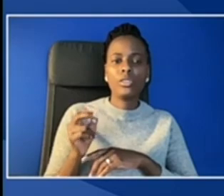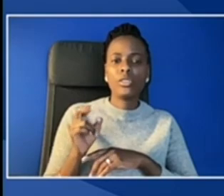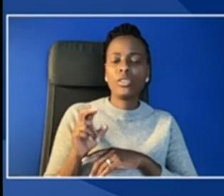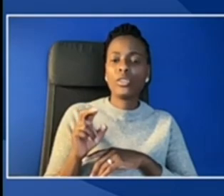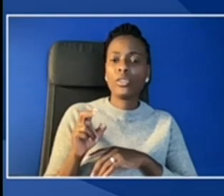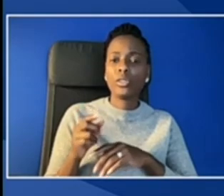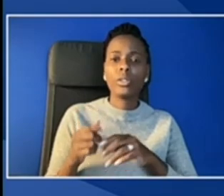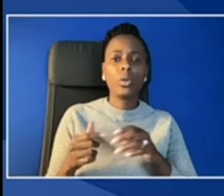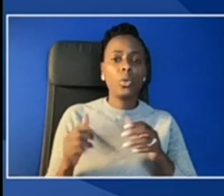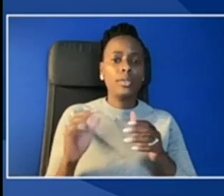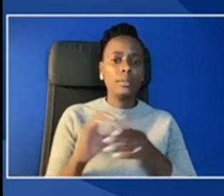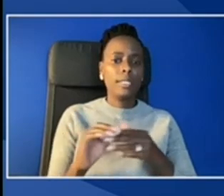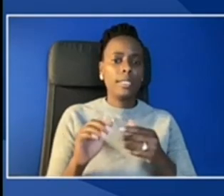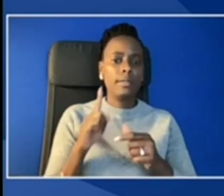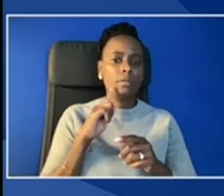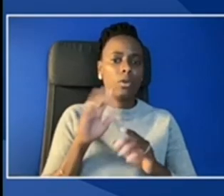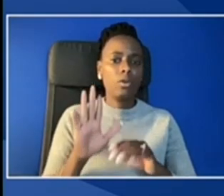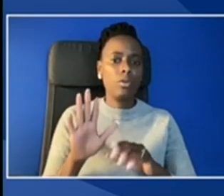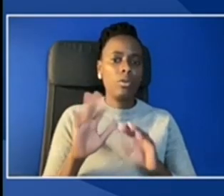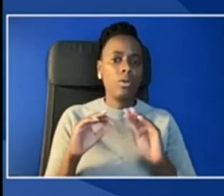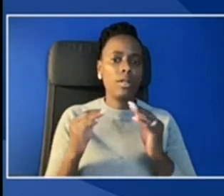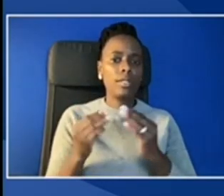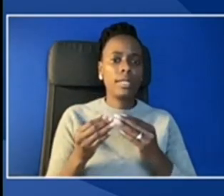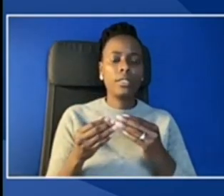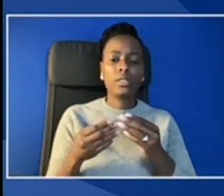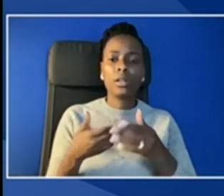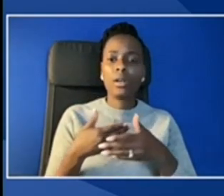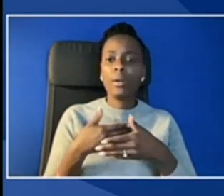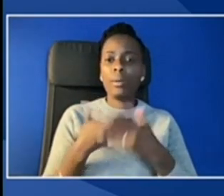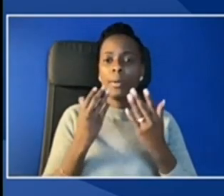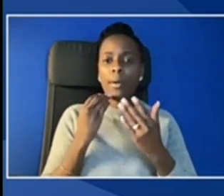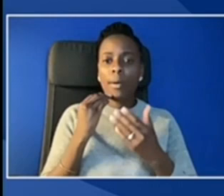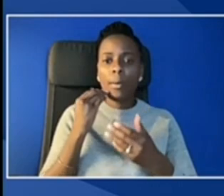Okay. Thank you. Sabrina, can you hear me? I can.